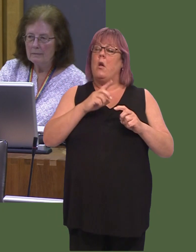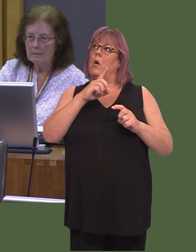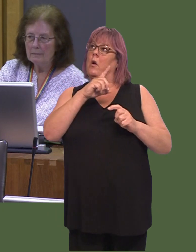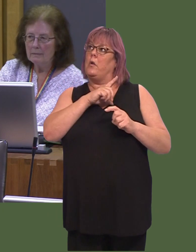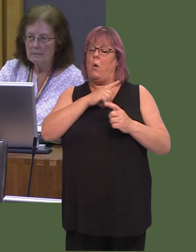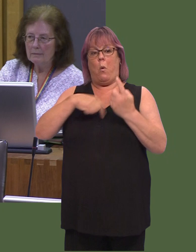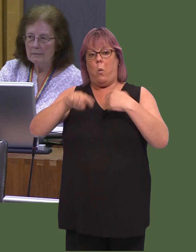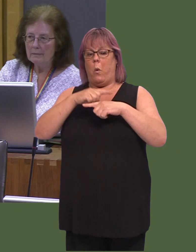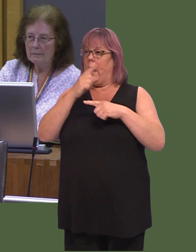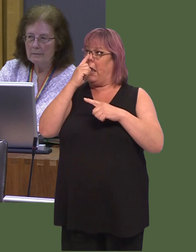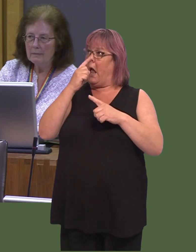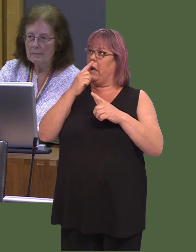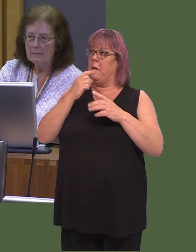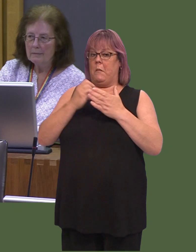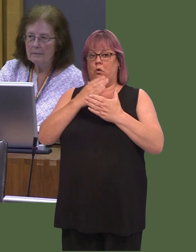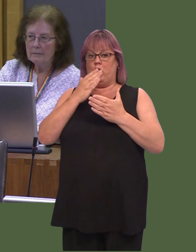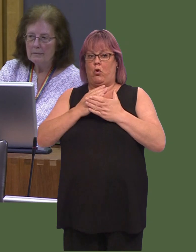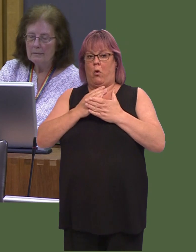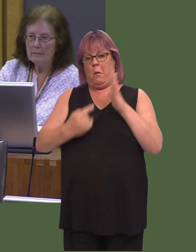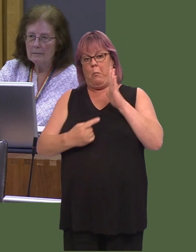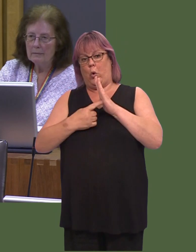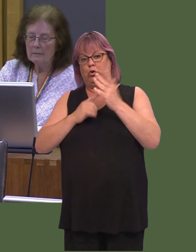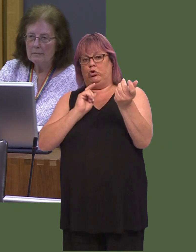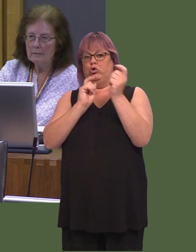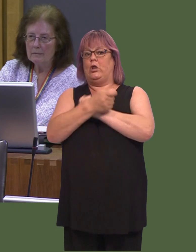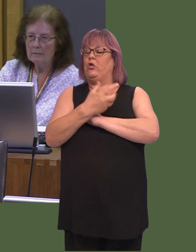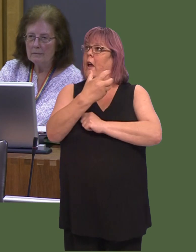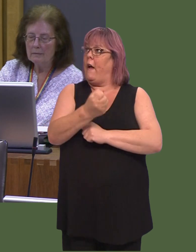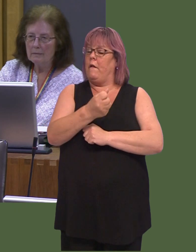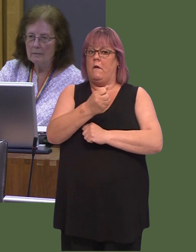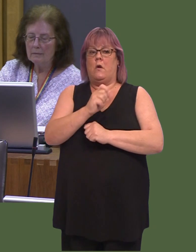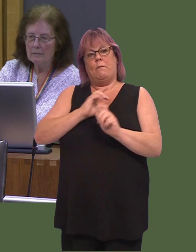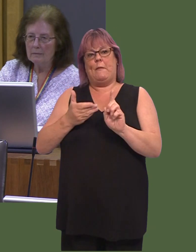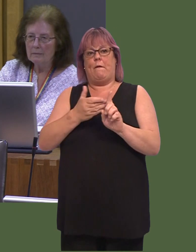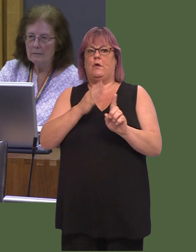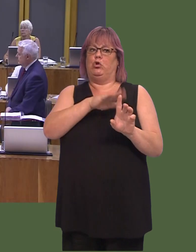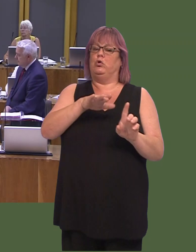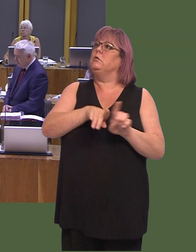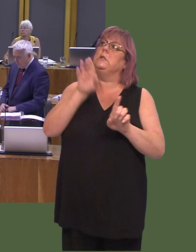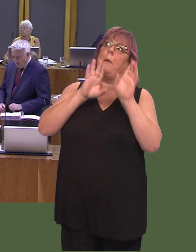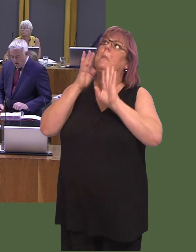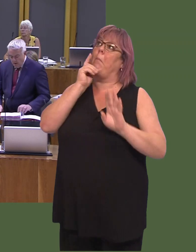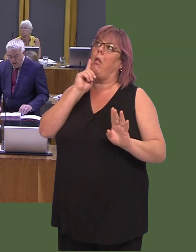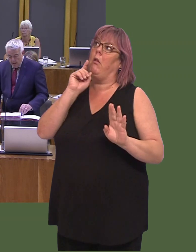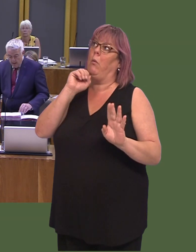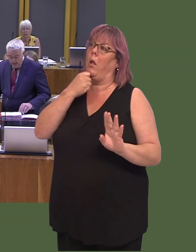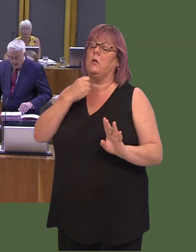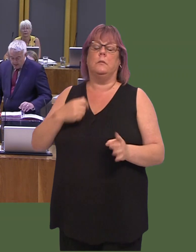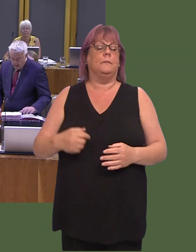to ensuring that we do actually get the step change that we so desperately need for our children and young people? Carwyn Jones AM: Yes.